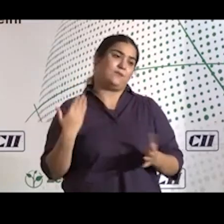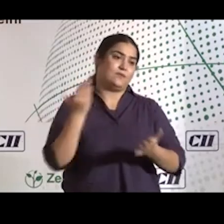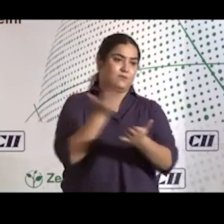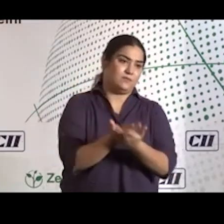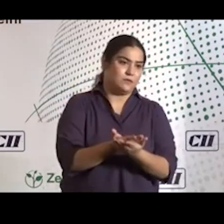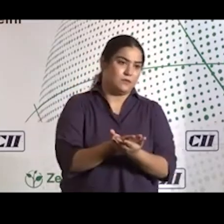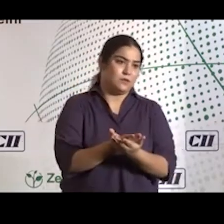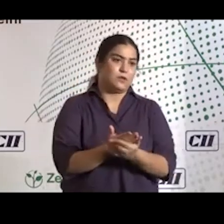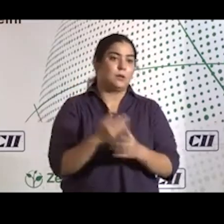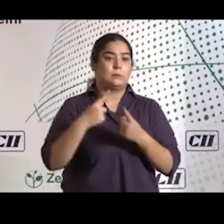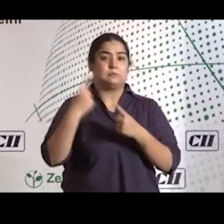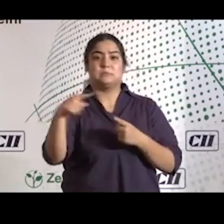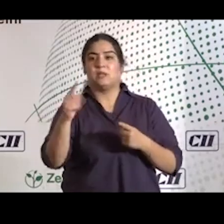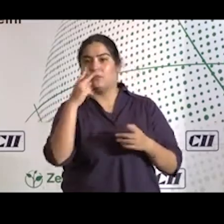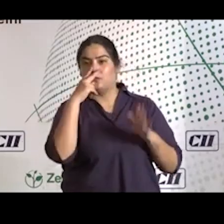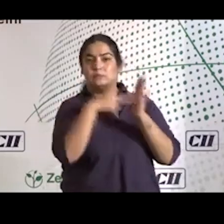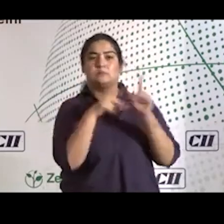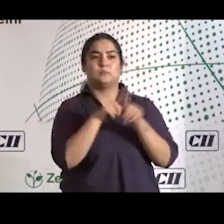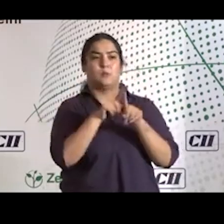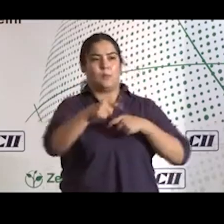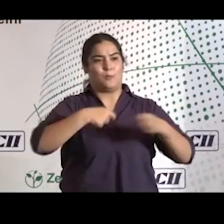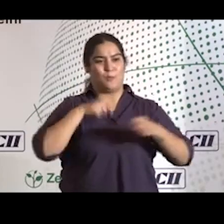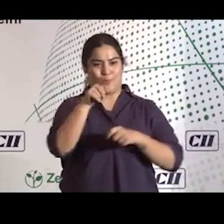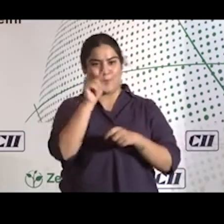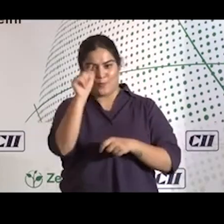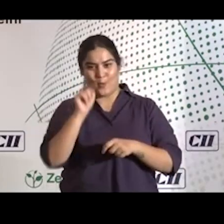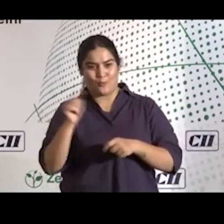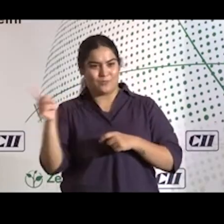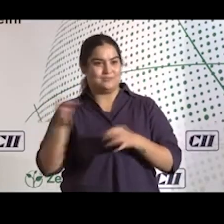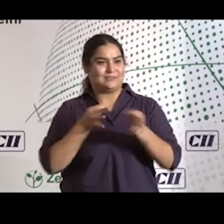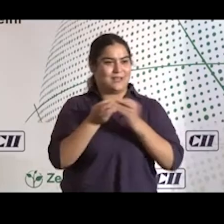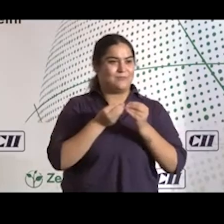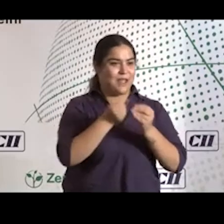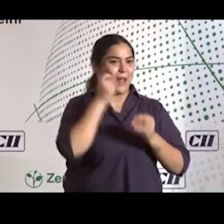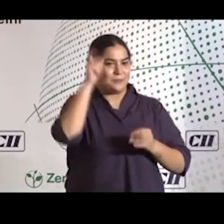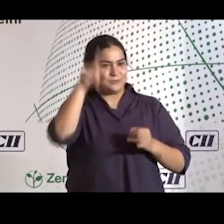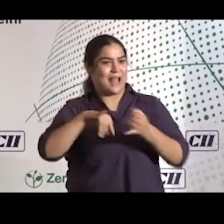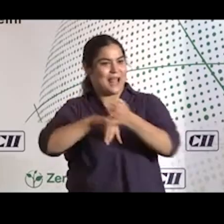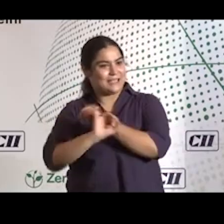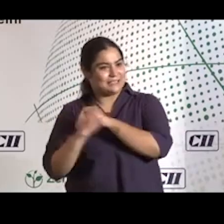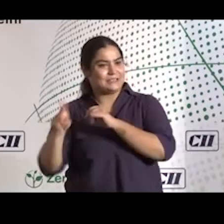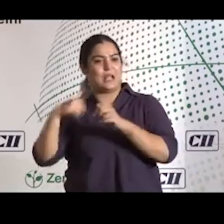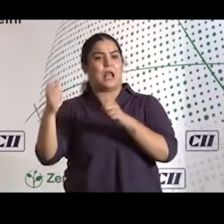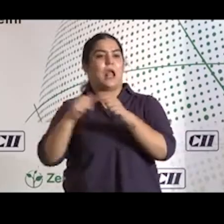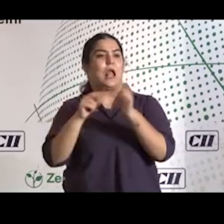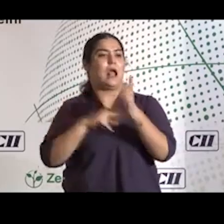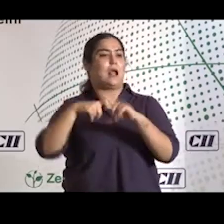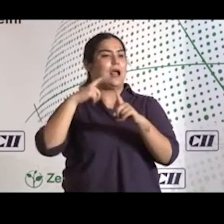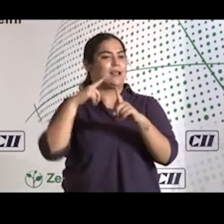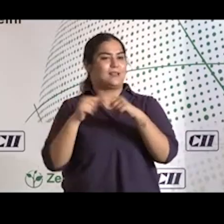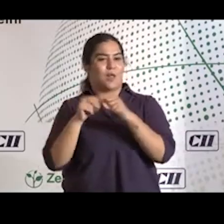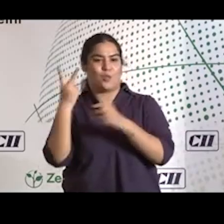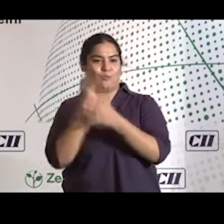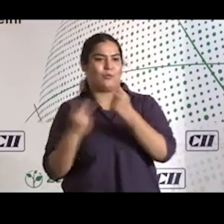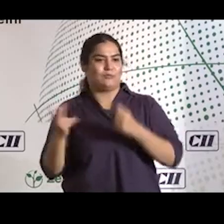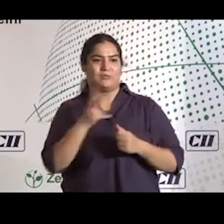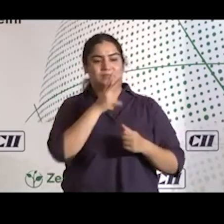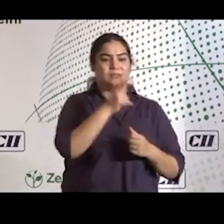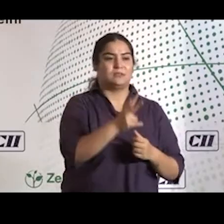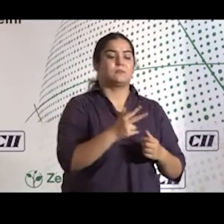the input the both of you have given Sammy and Peter. Thank you. Now I'll come to the